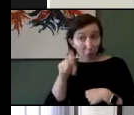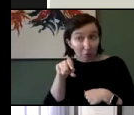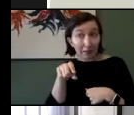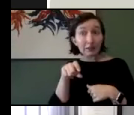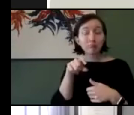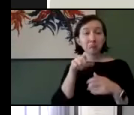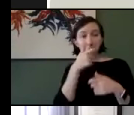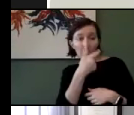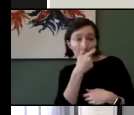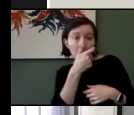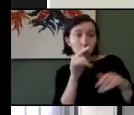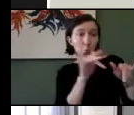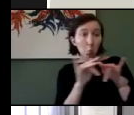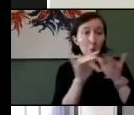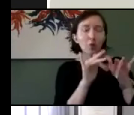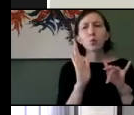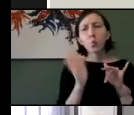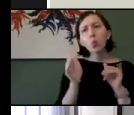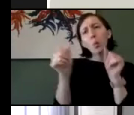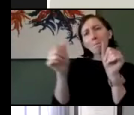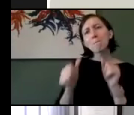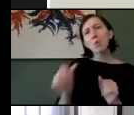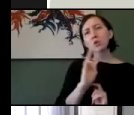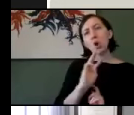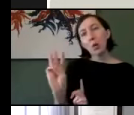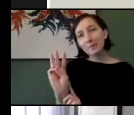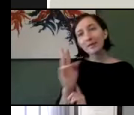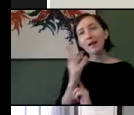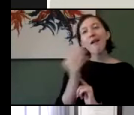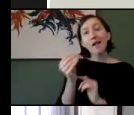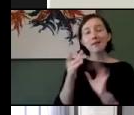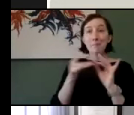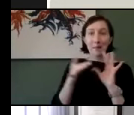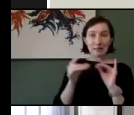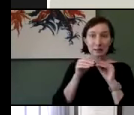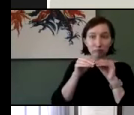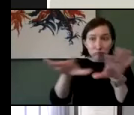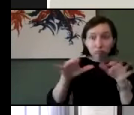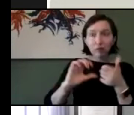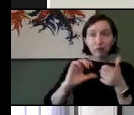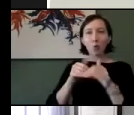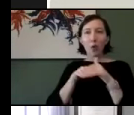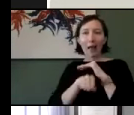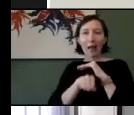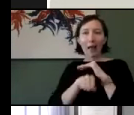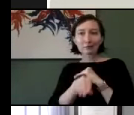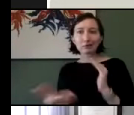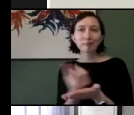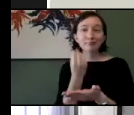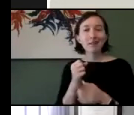We'll post that on the website and send out messages. Carolyn said we have the wonderful